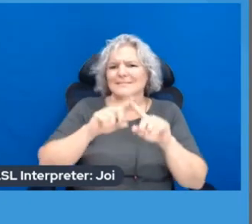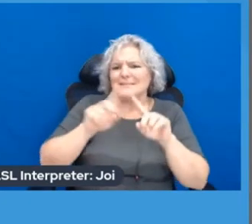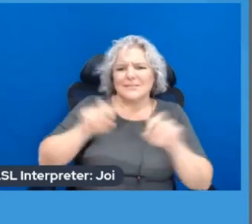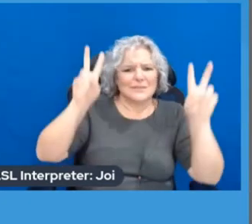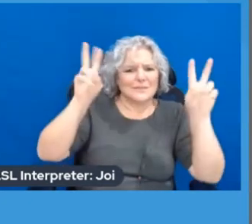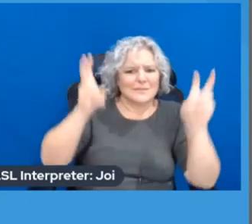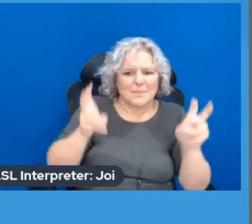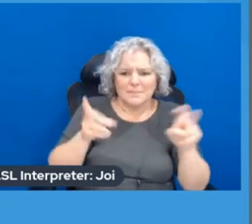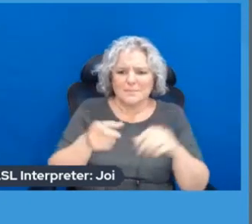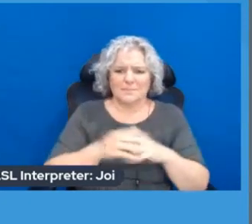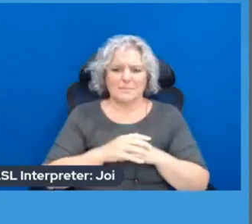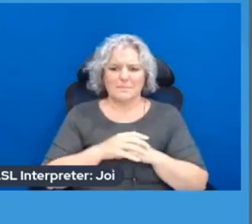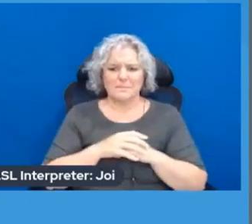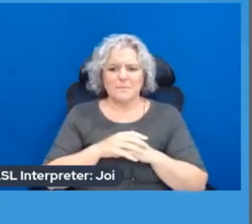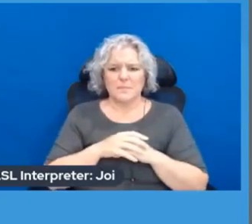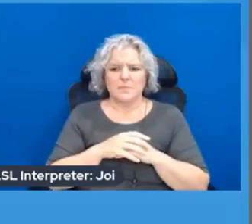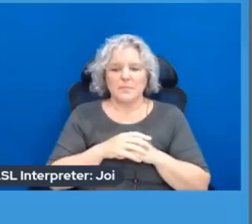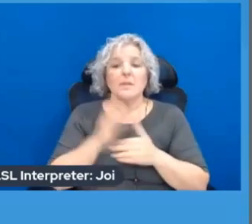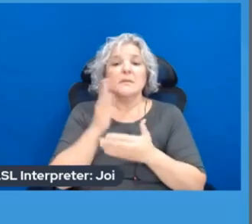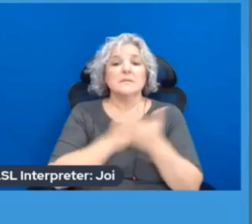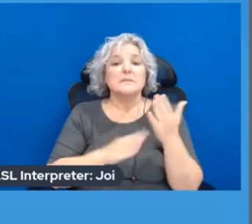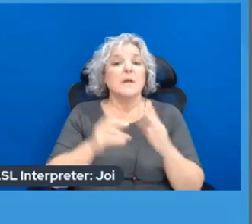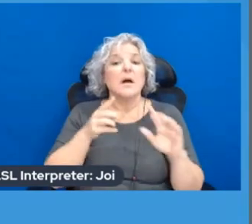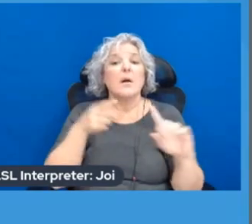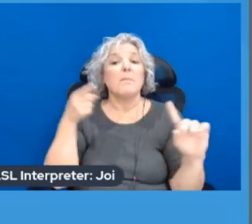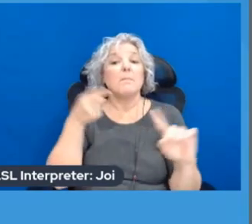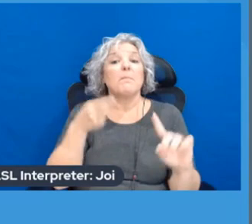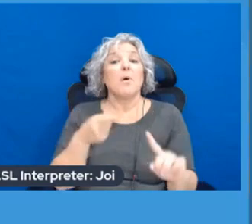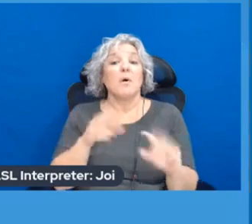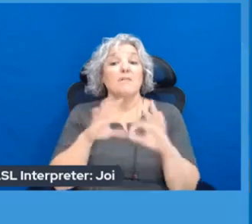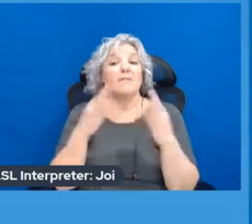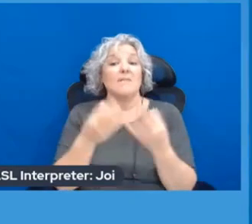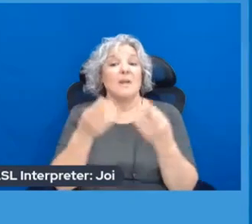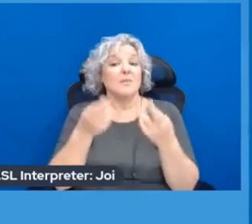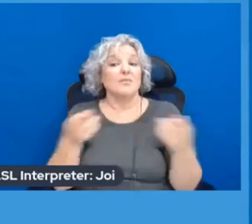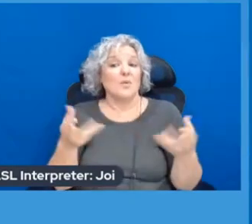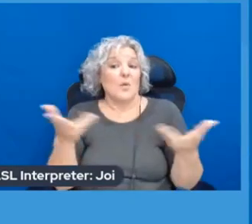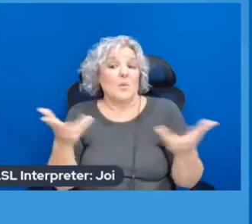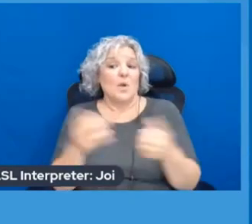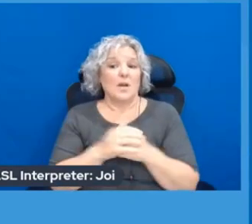Some key items from our family resources include this practice guide